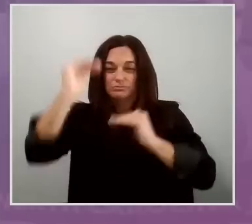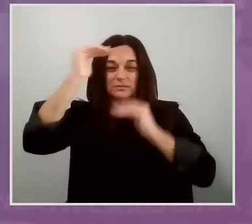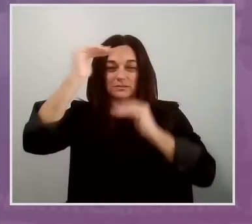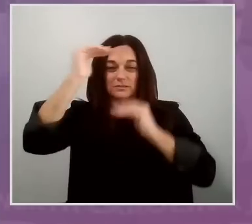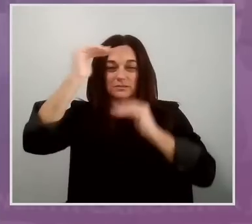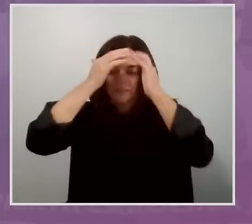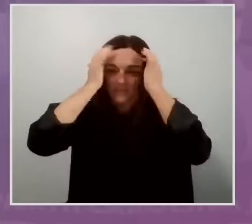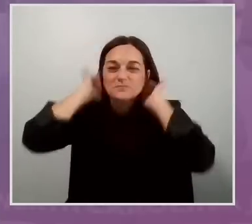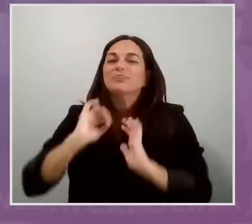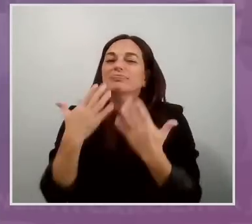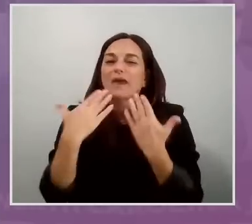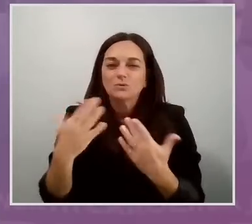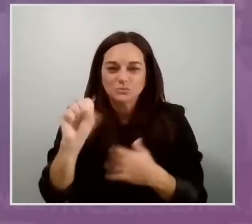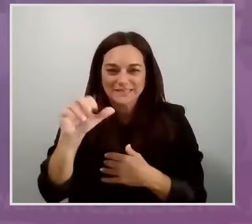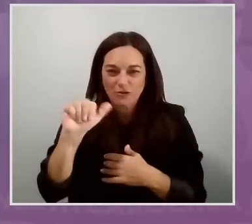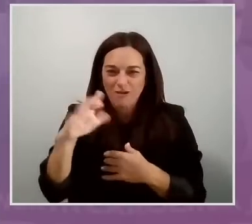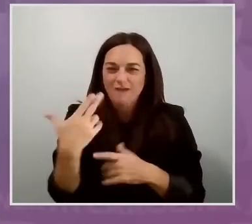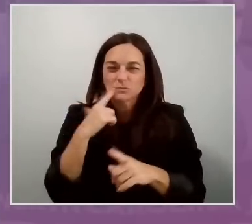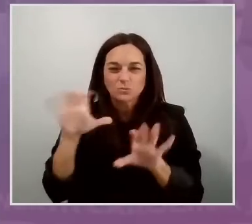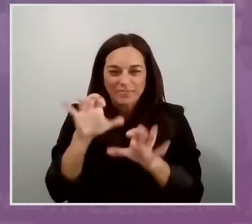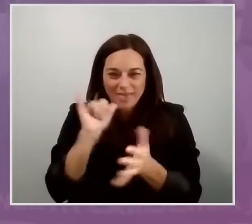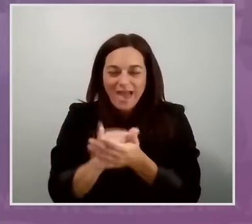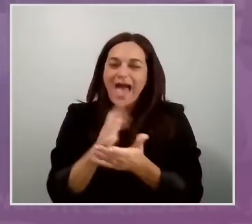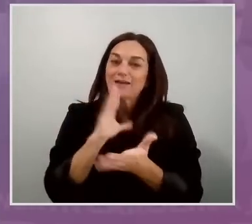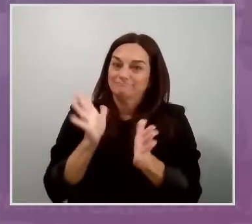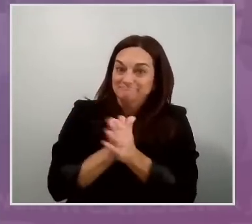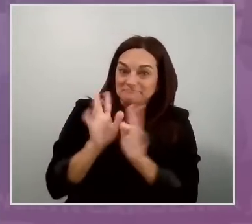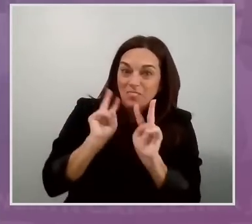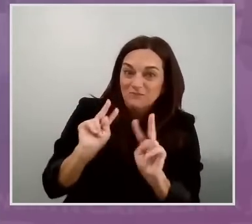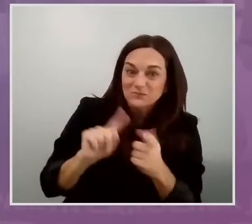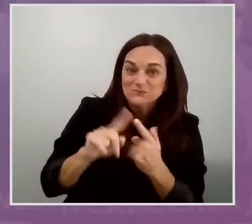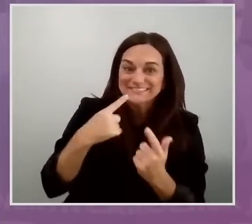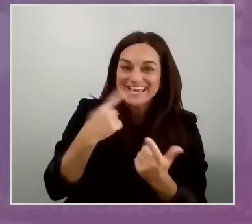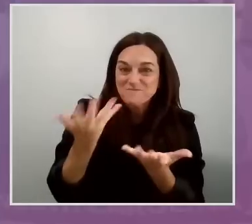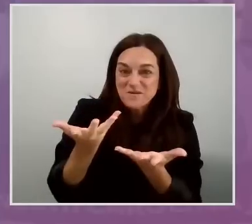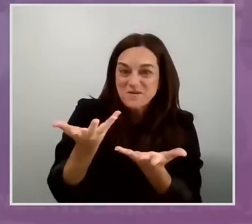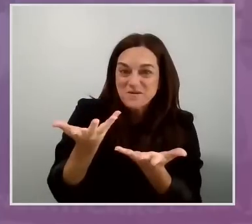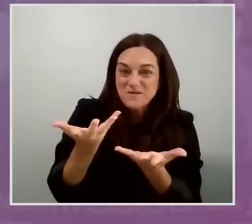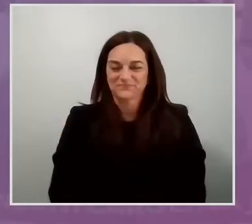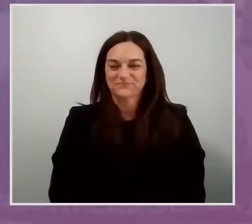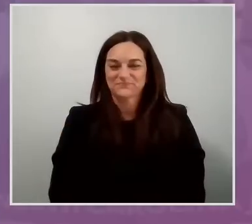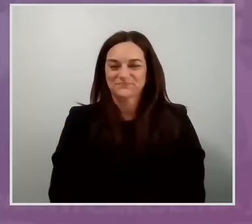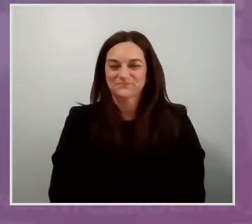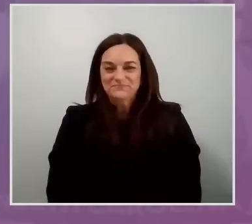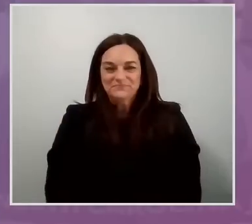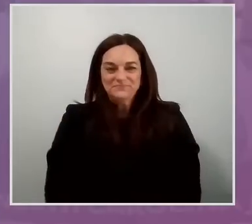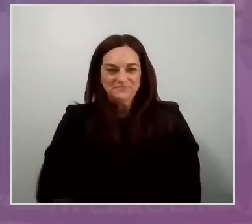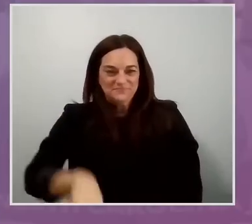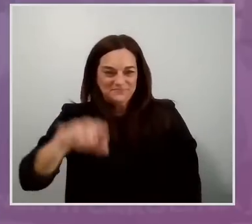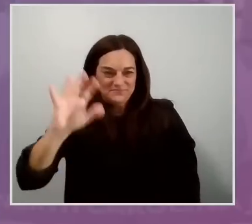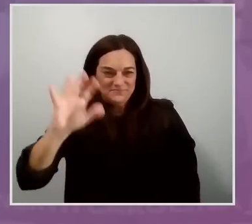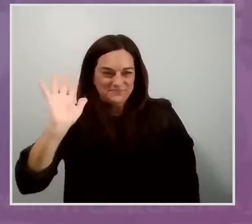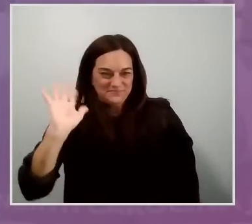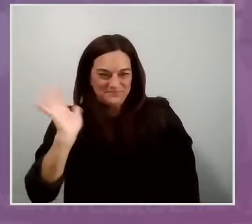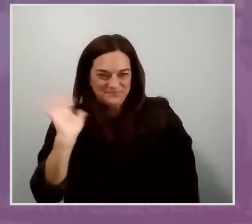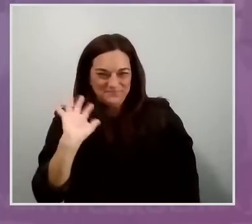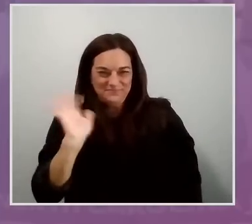NORTH CAROLINA IN AN EFFORT TO ELECT DEMOCRATS UP AND DOWN THE BALLOT. SARAH, WE ARE THANKFUL FOR YOU DOING THAT.